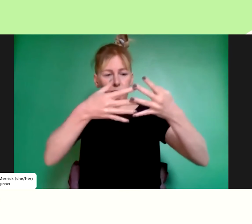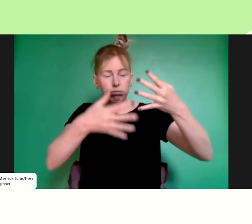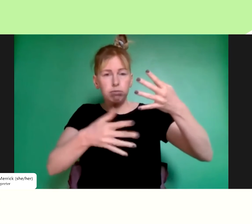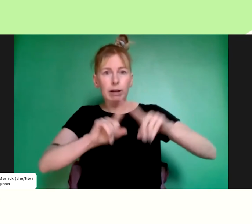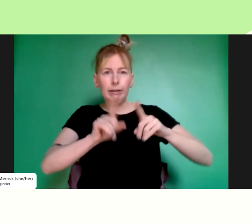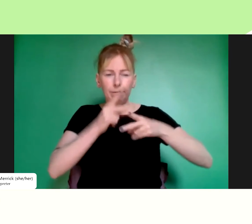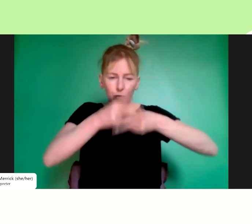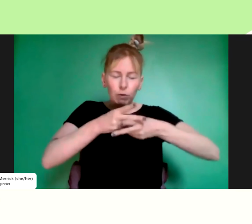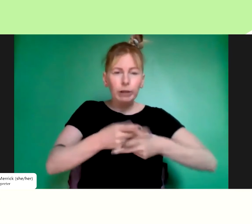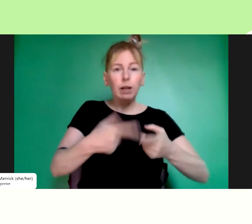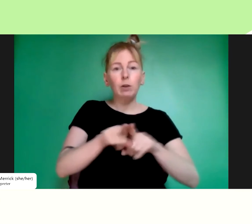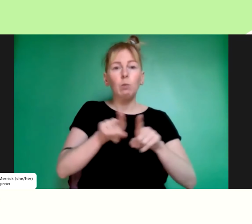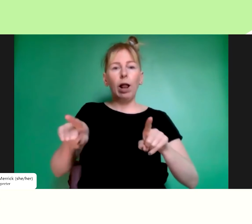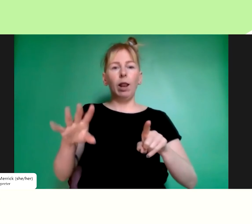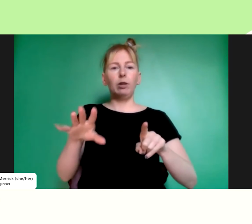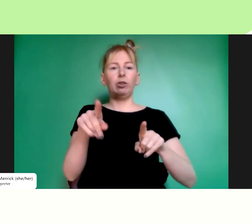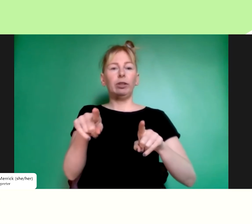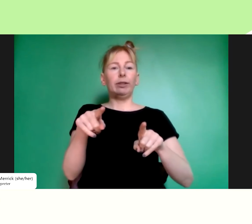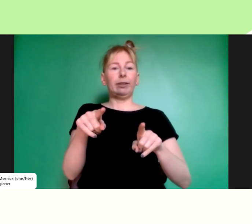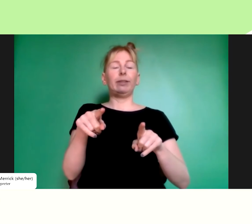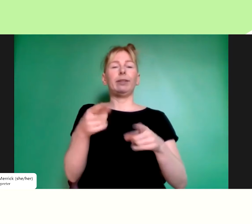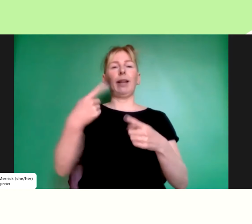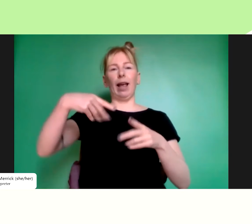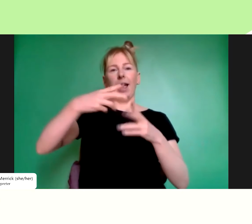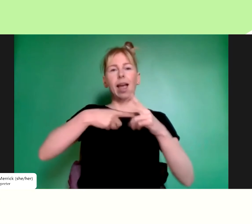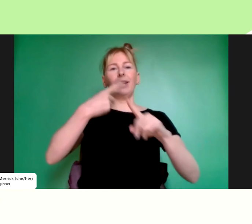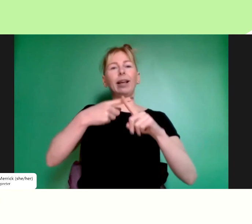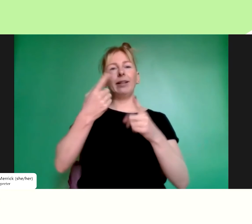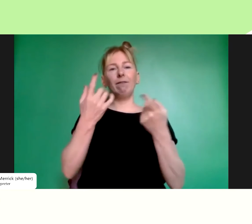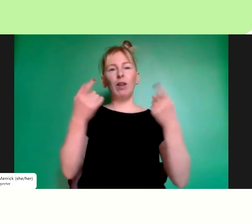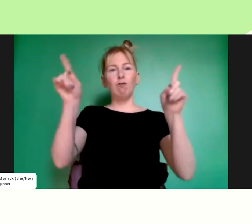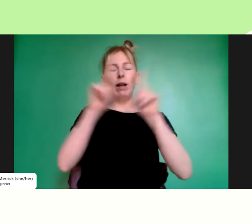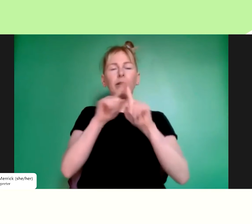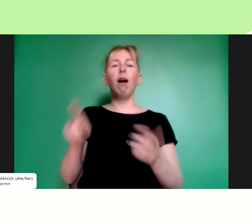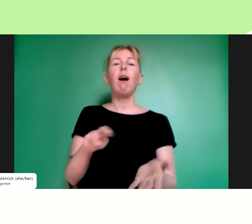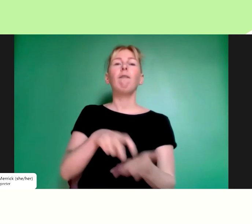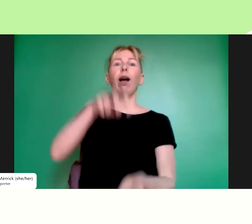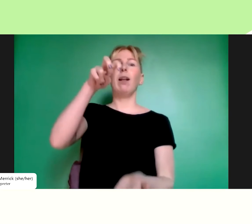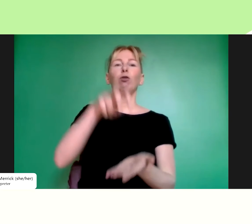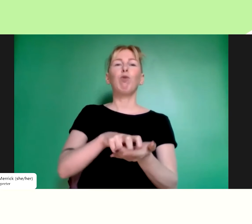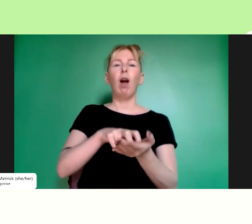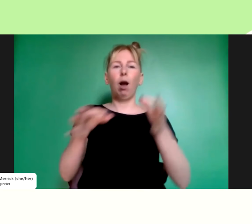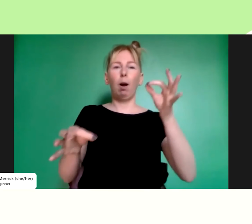Puppets. She’s one of the founding members of arts collective Gugulective, Vasiki Creative